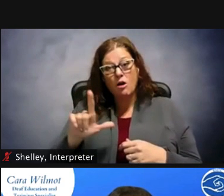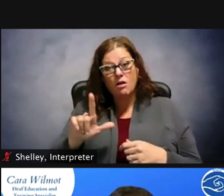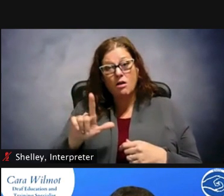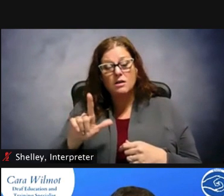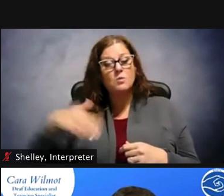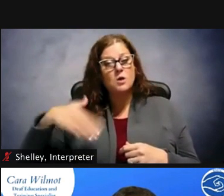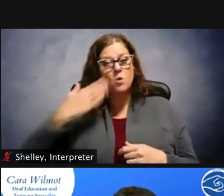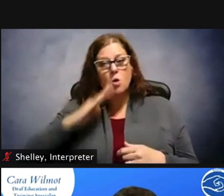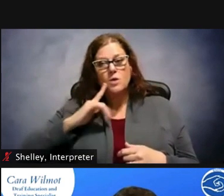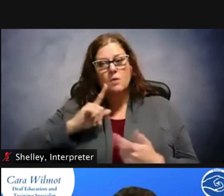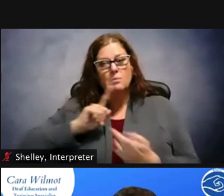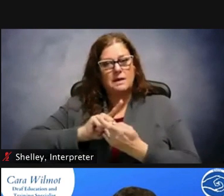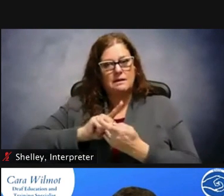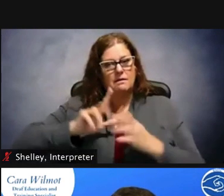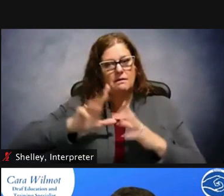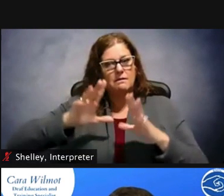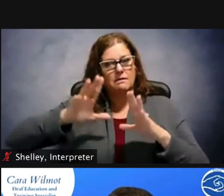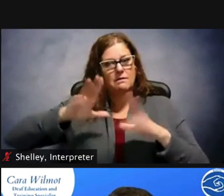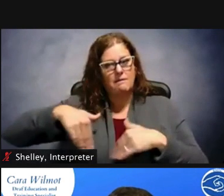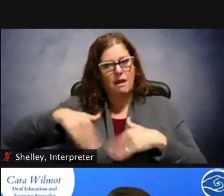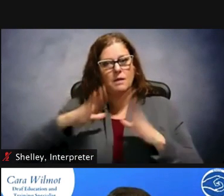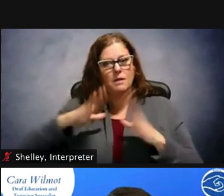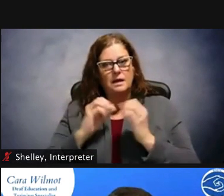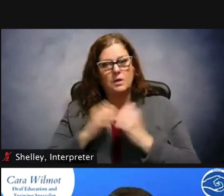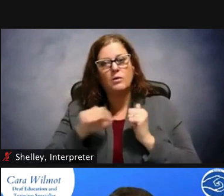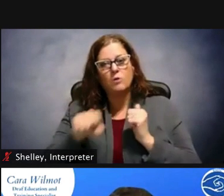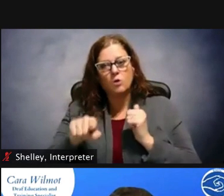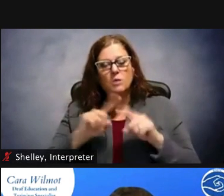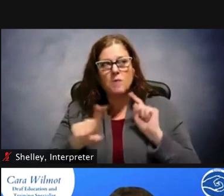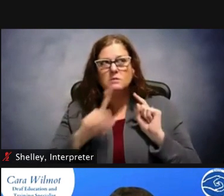haven't actually had this meeting with her. But it's definitely something I can share